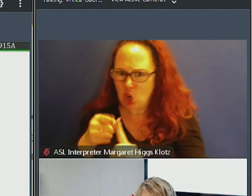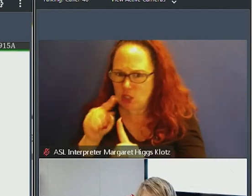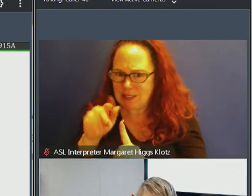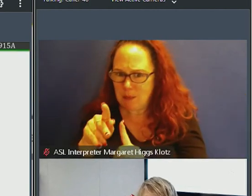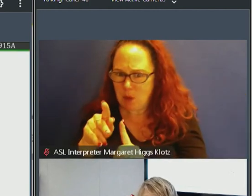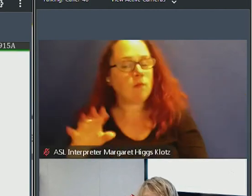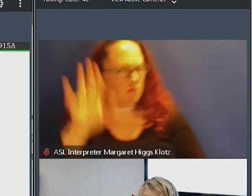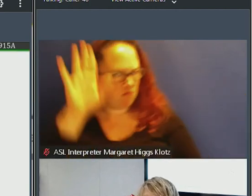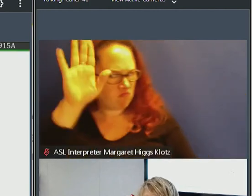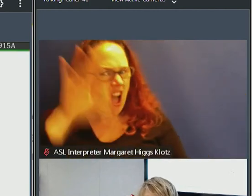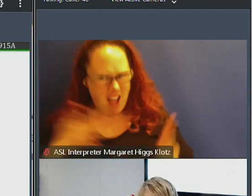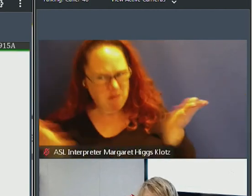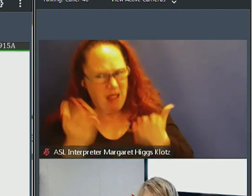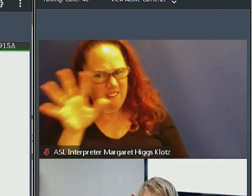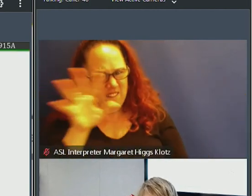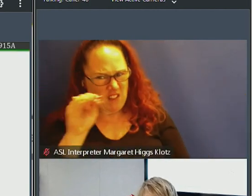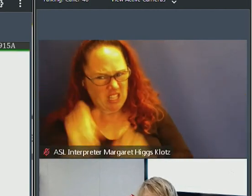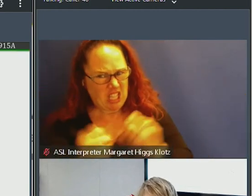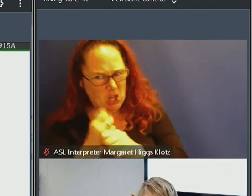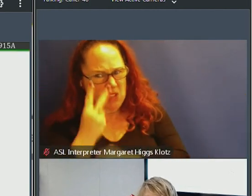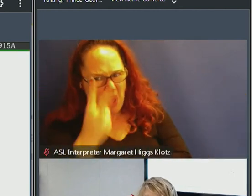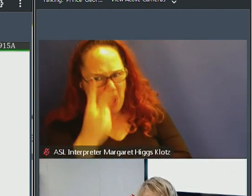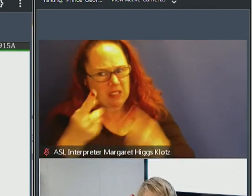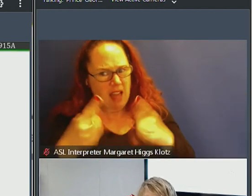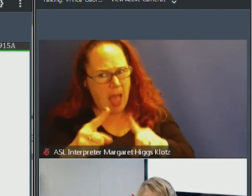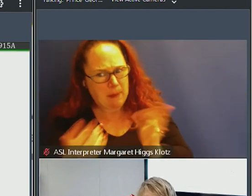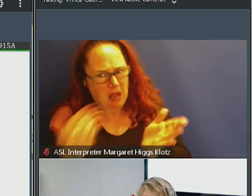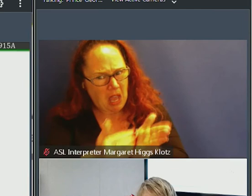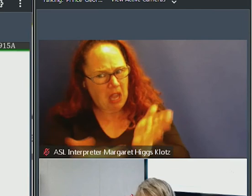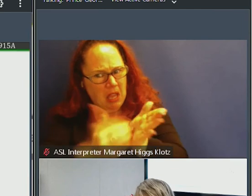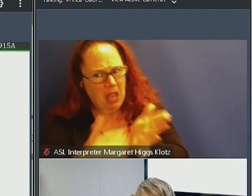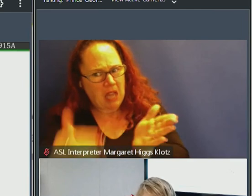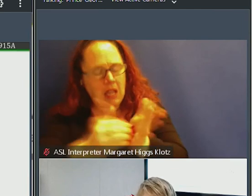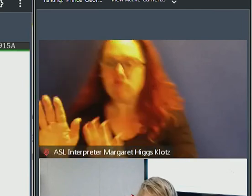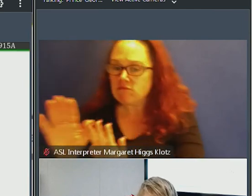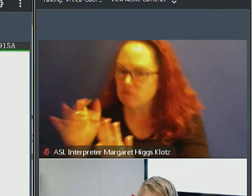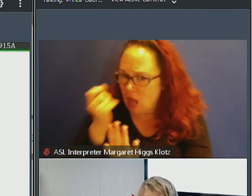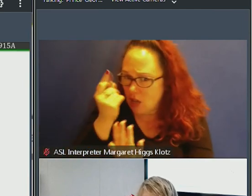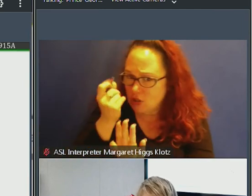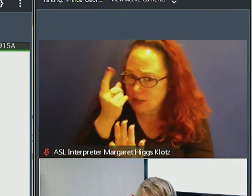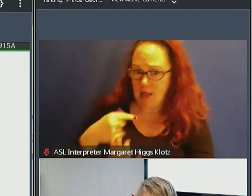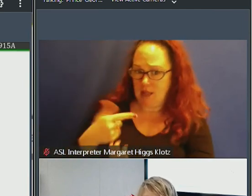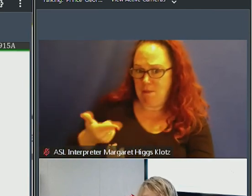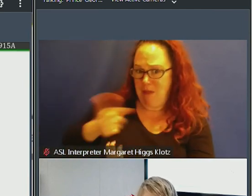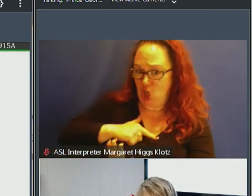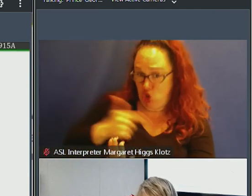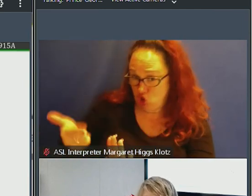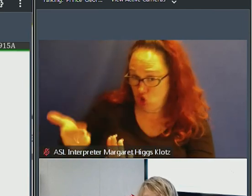Okay Okay. I understand. I'm I'm speaking now. Okay. You've spoken now, I'm speaking.